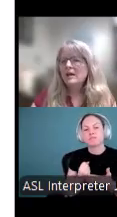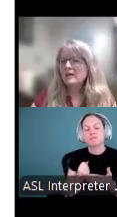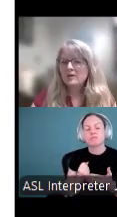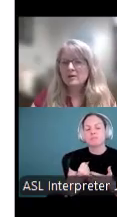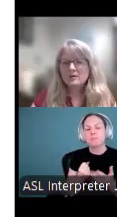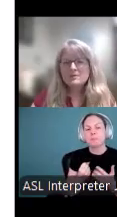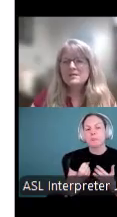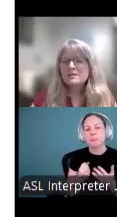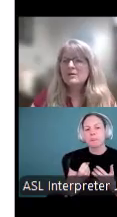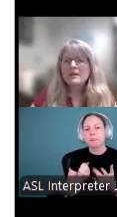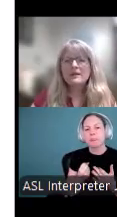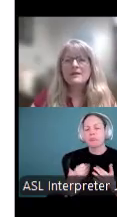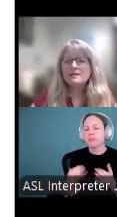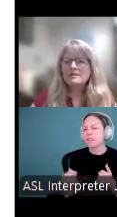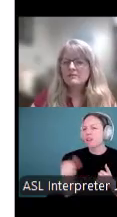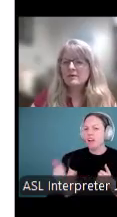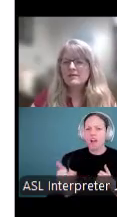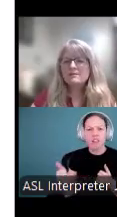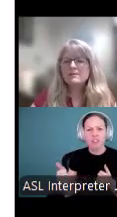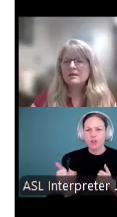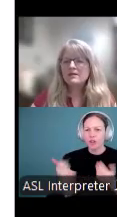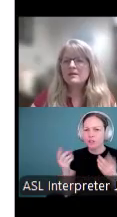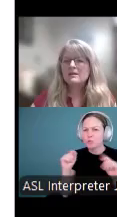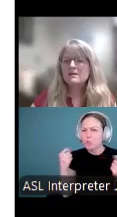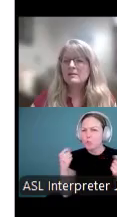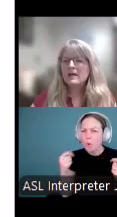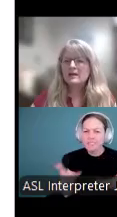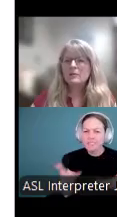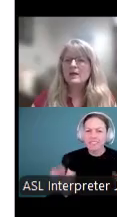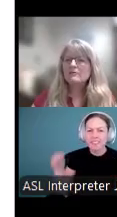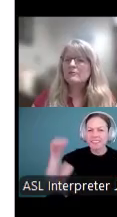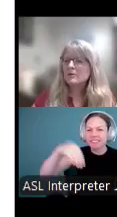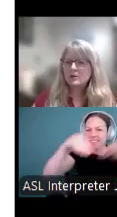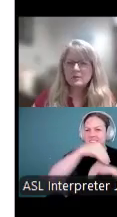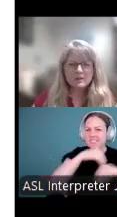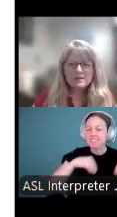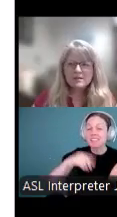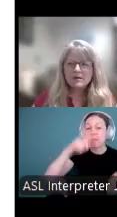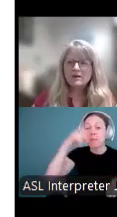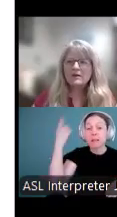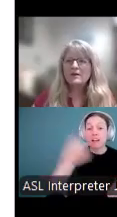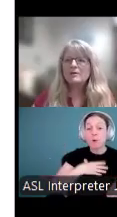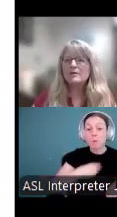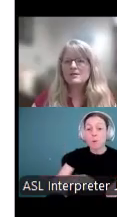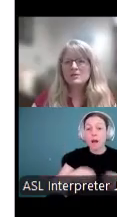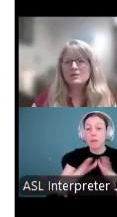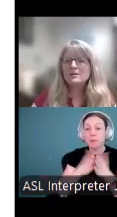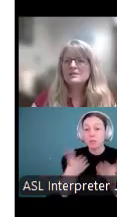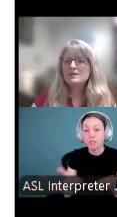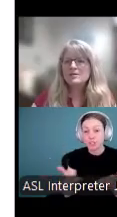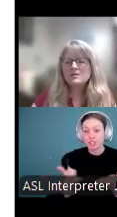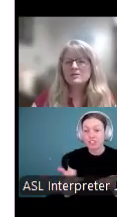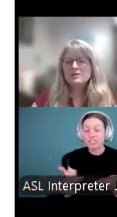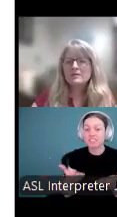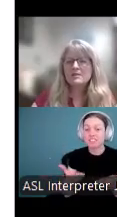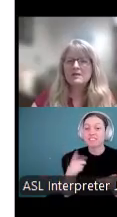put other stimulating things in front of them, like the black and white fold out books, are a great tool to use for tummy